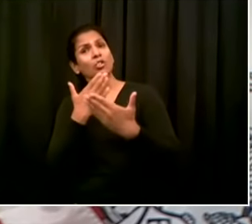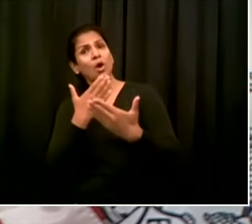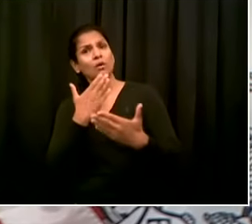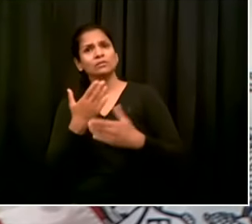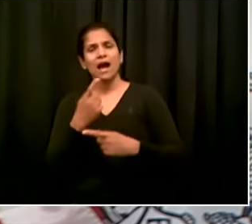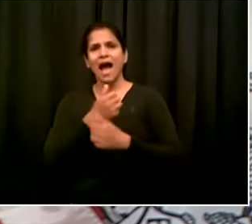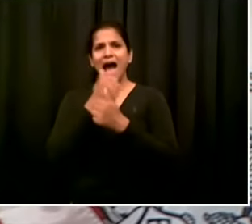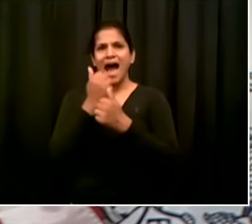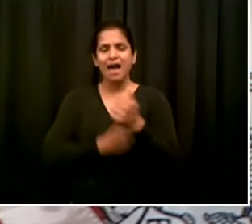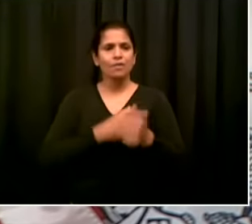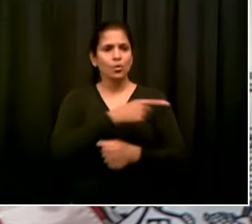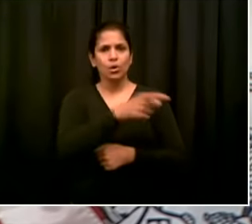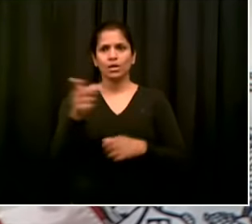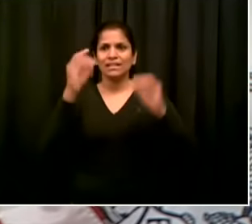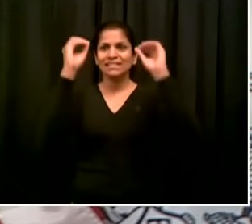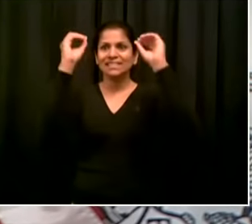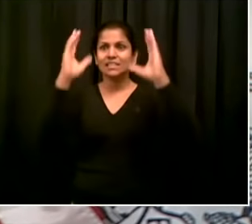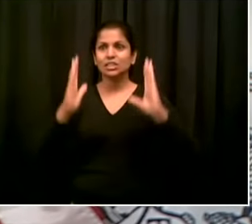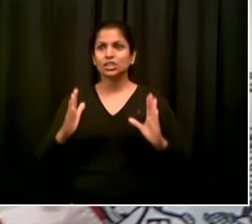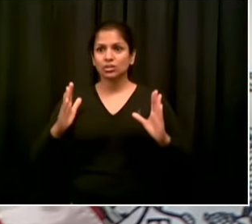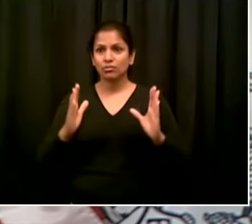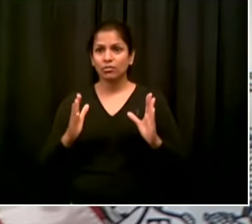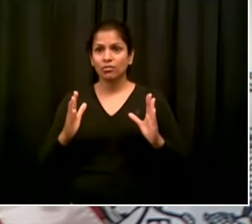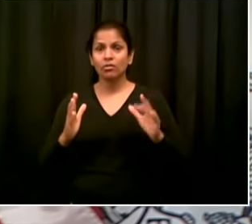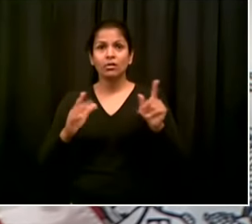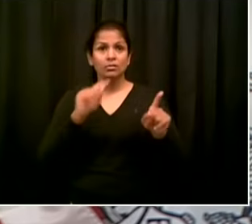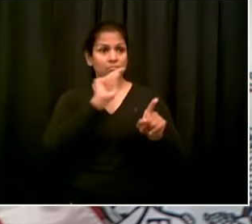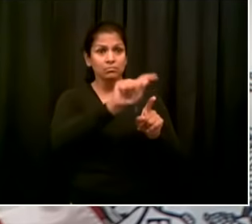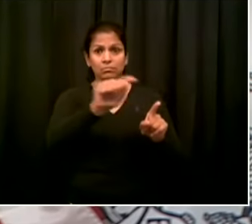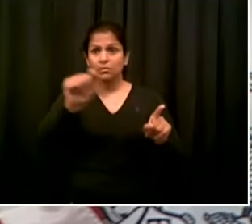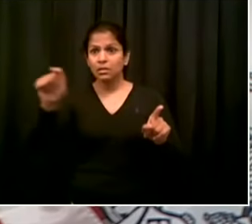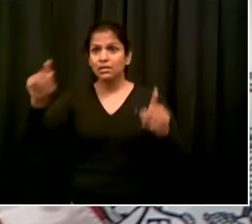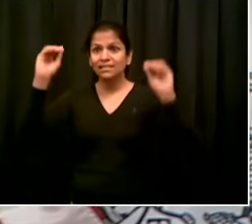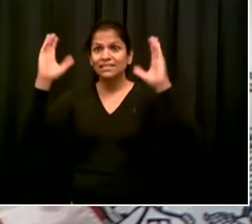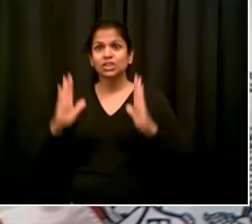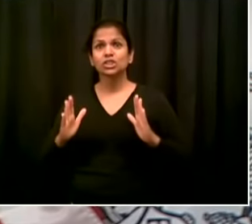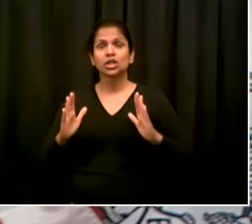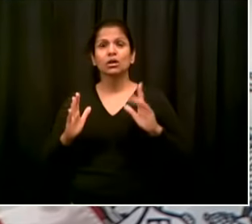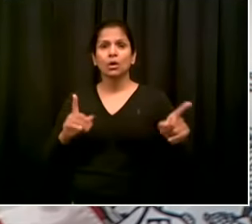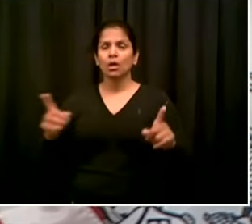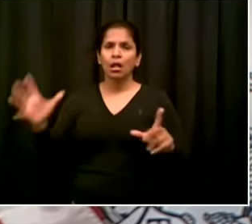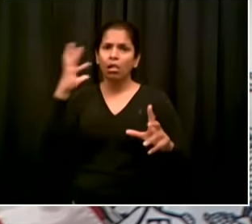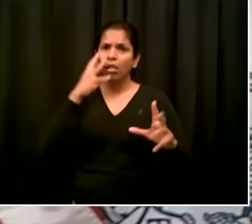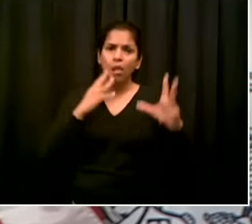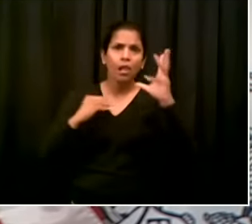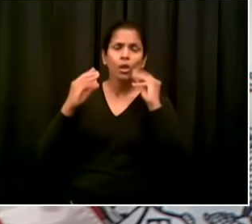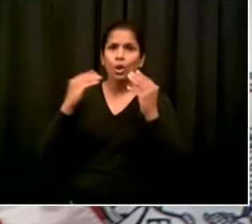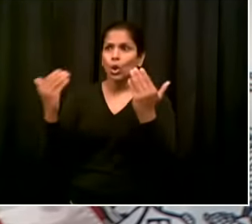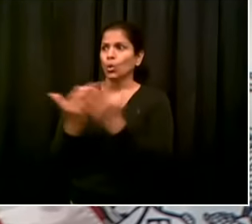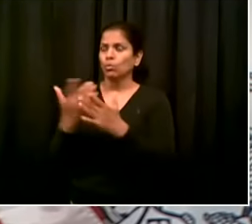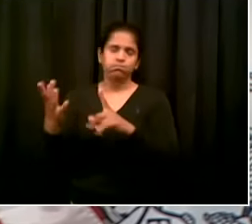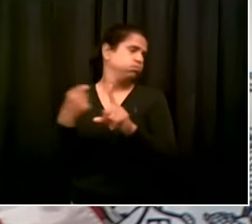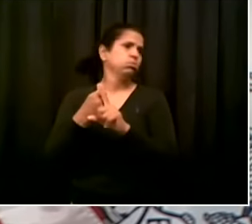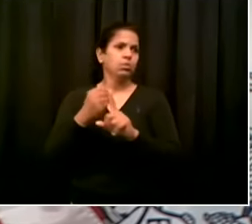MARSHA AT WCBS. GOOD MORNING MR. MAYOR. MY QUESTION HAS TO DO WITH EDUCATION AND